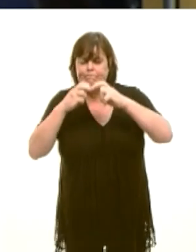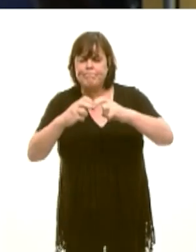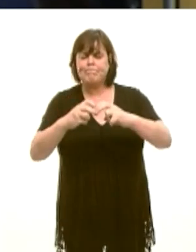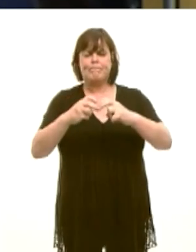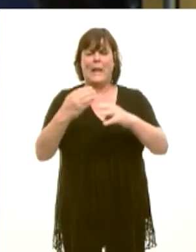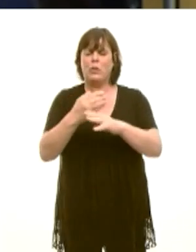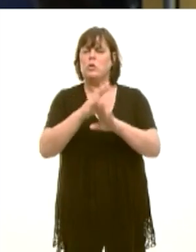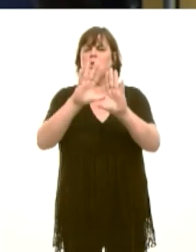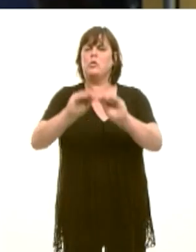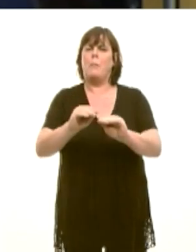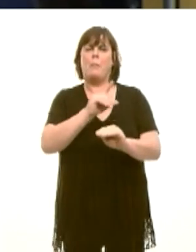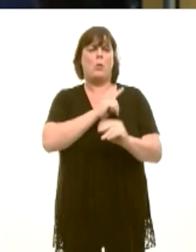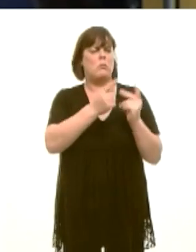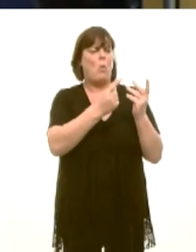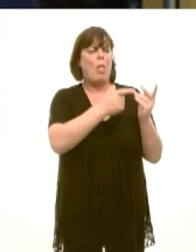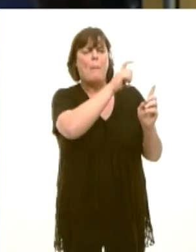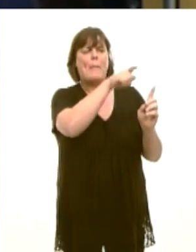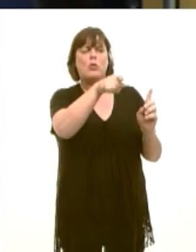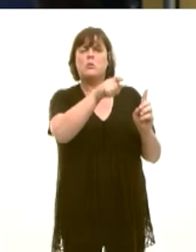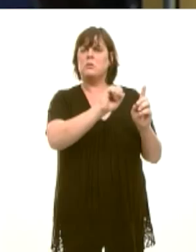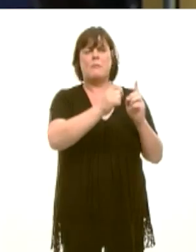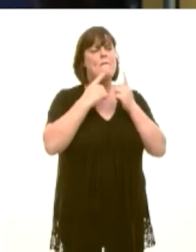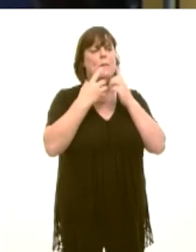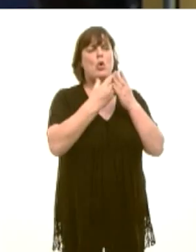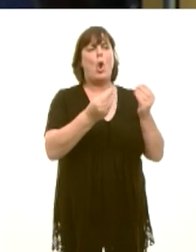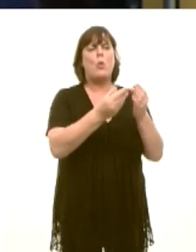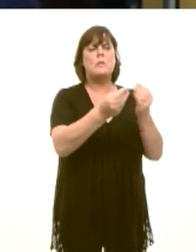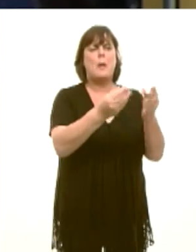had been lost, but they didnít investigate it to understand whether there had been any